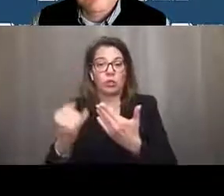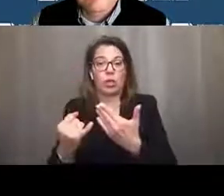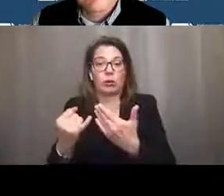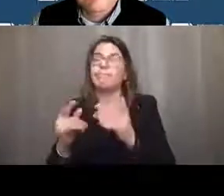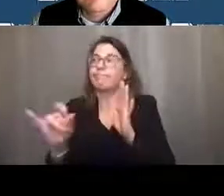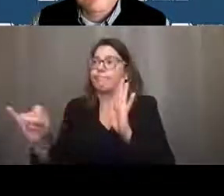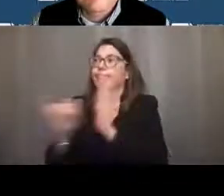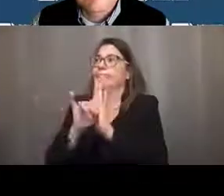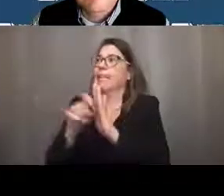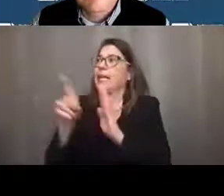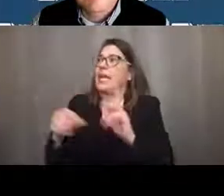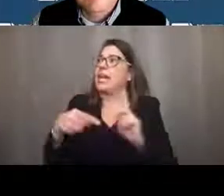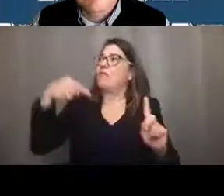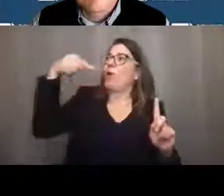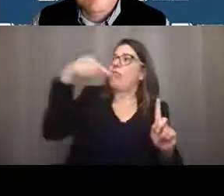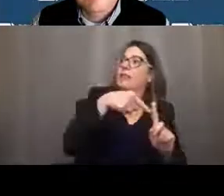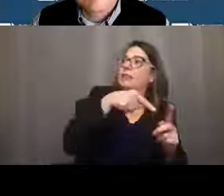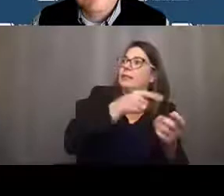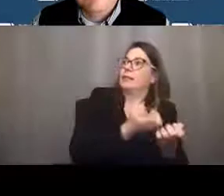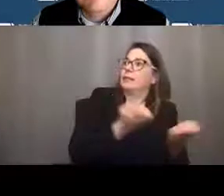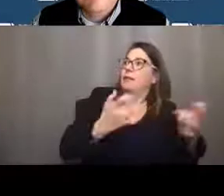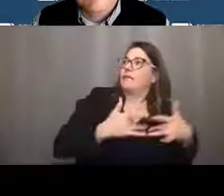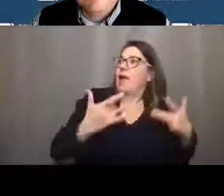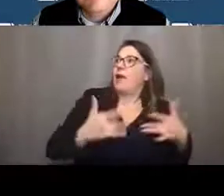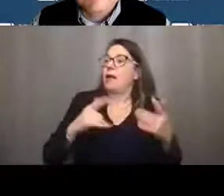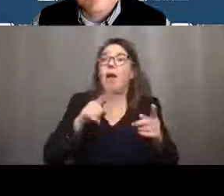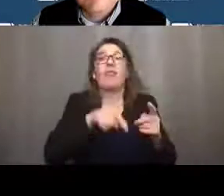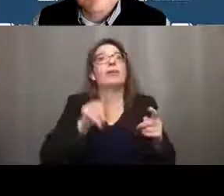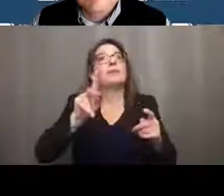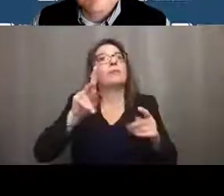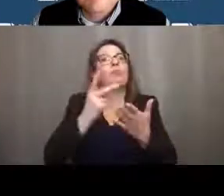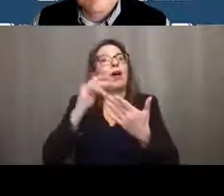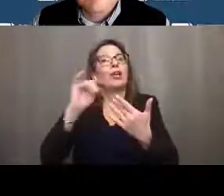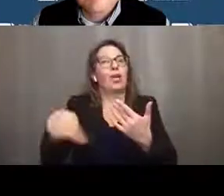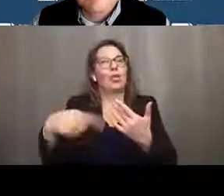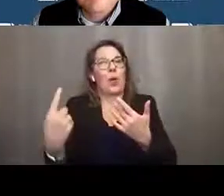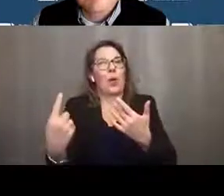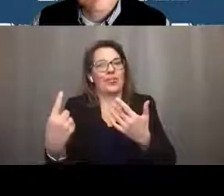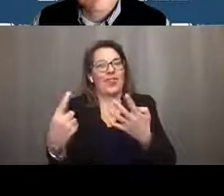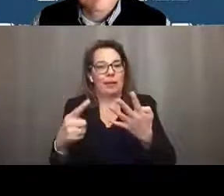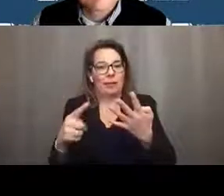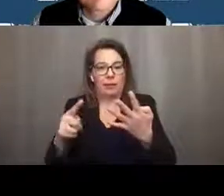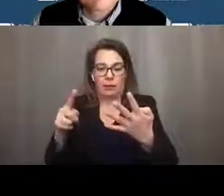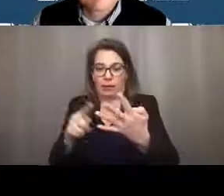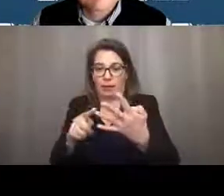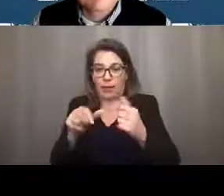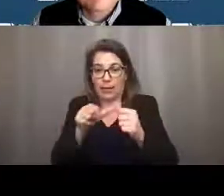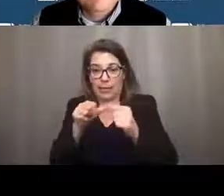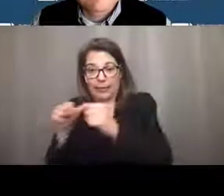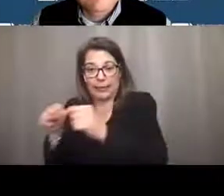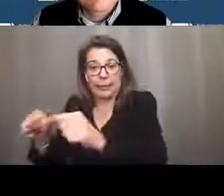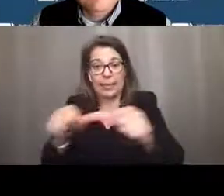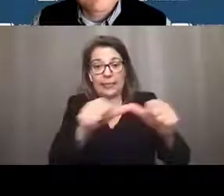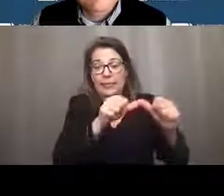for the needs of this project and this project only? Are they consistently applied to all sources of funds?